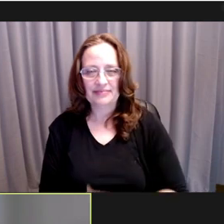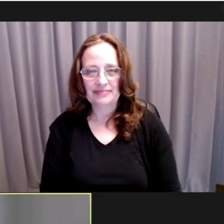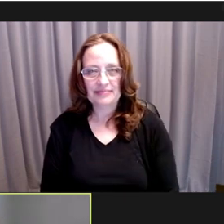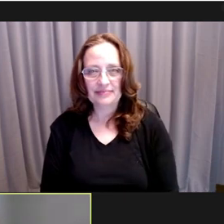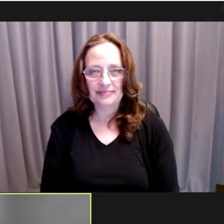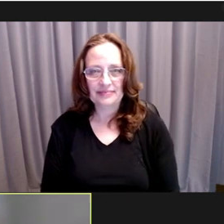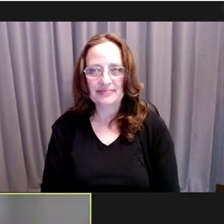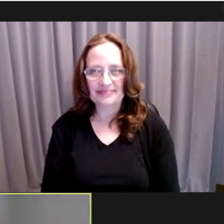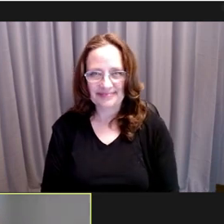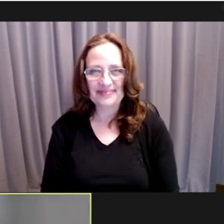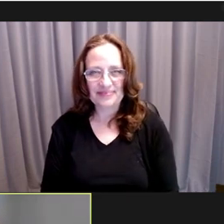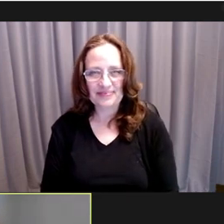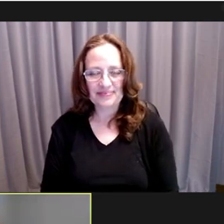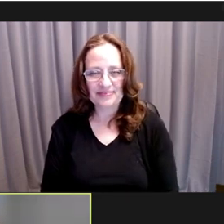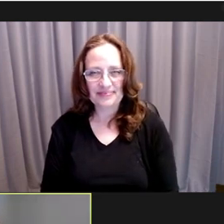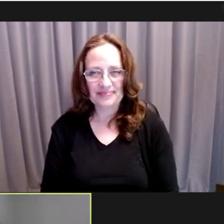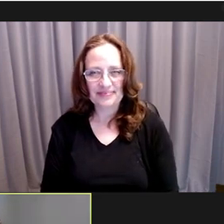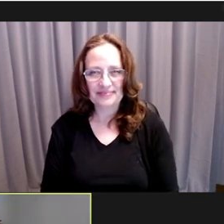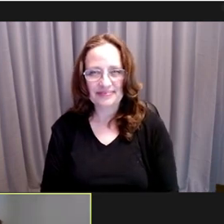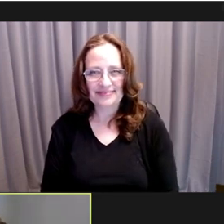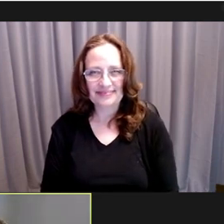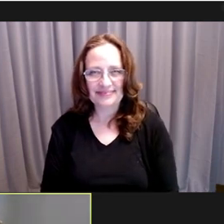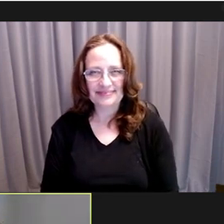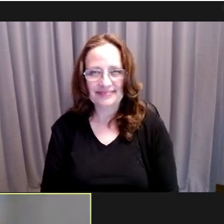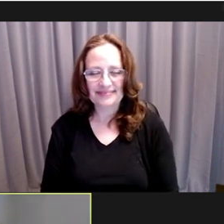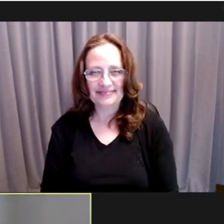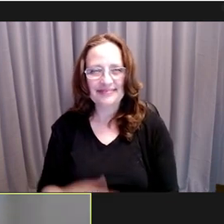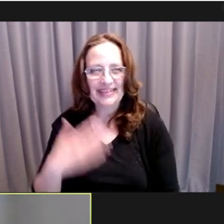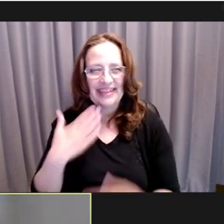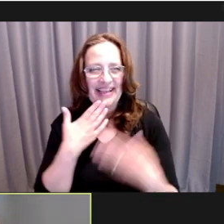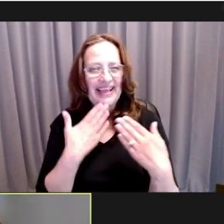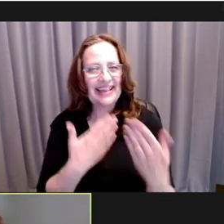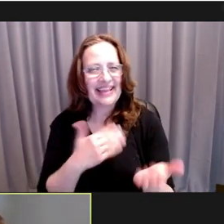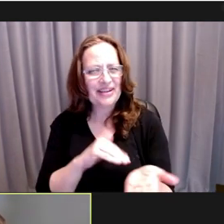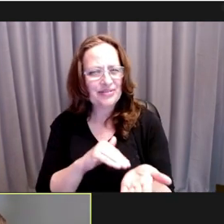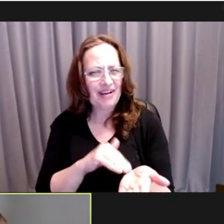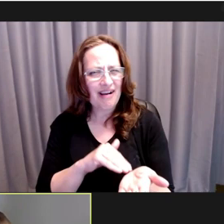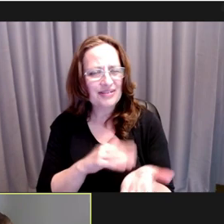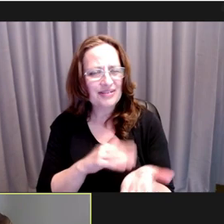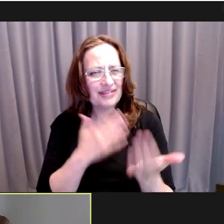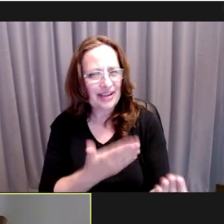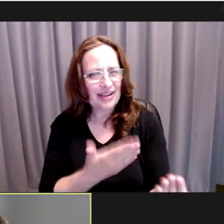There we go. Thank you, Dr. Friedmann. I appreciate it. We've been very fortunate